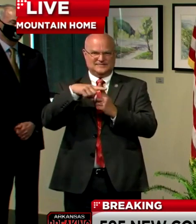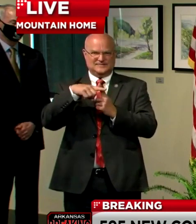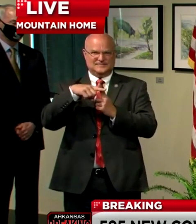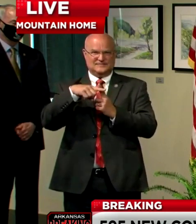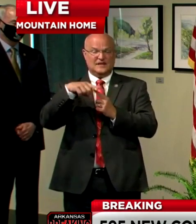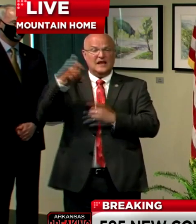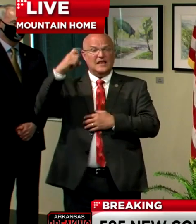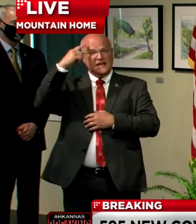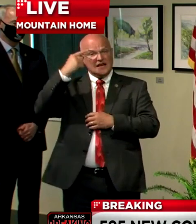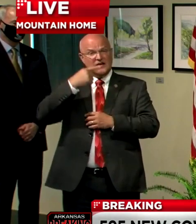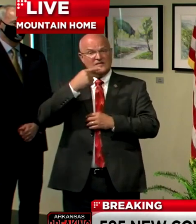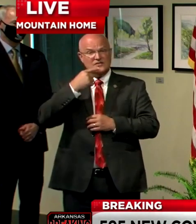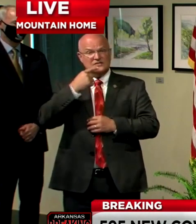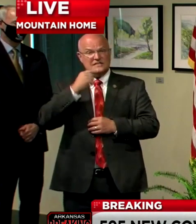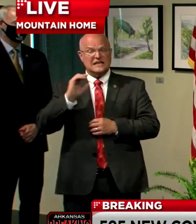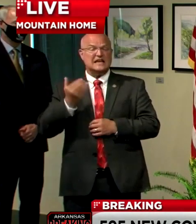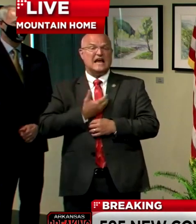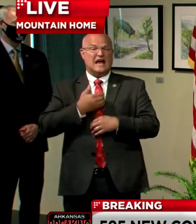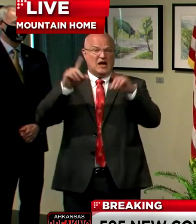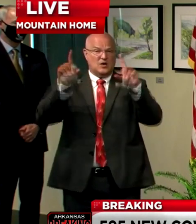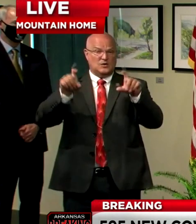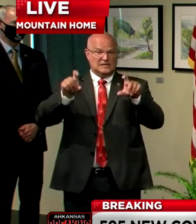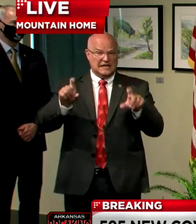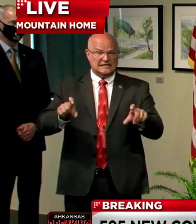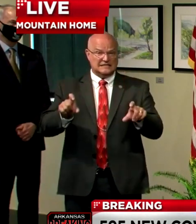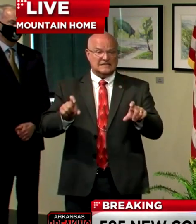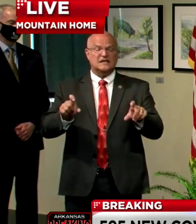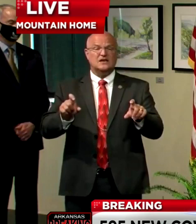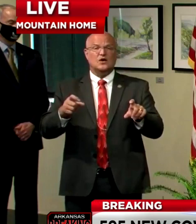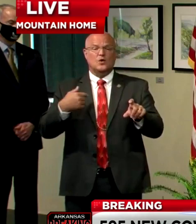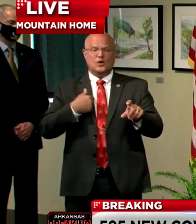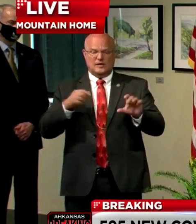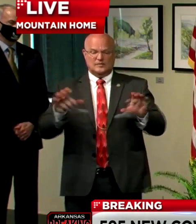8.7% TO 8.7% OF THE TESTS HAVE BEEN DONE IN THIS REGION HAVE BEEN POSITIVE.